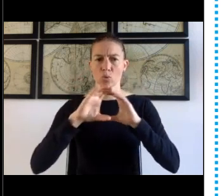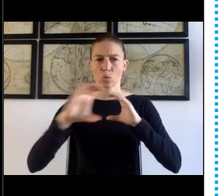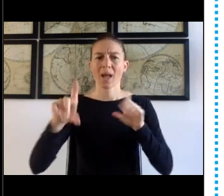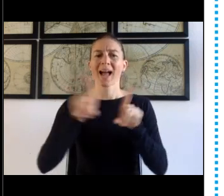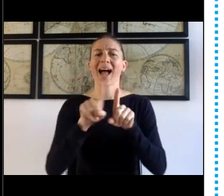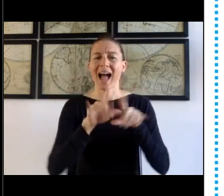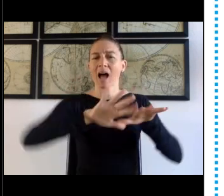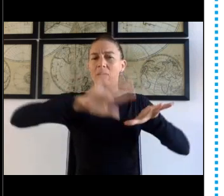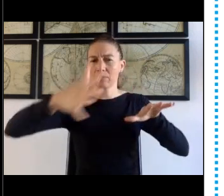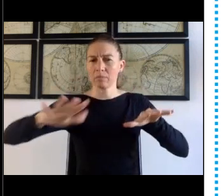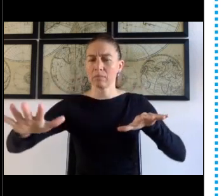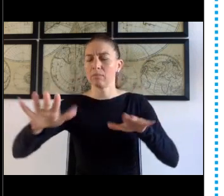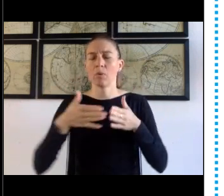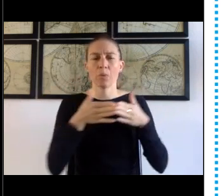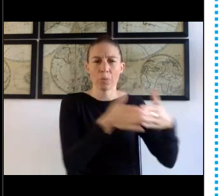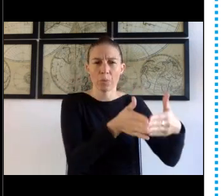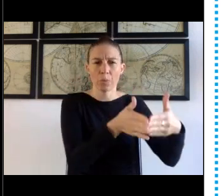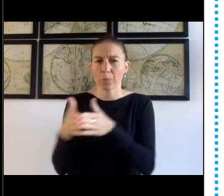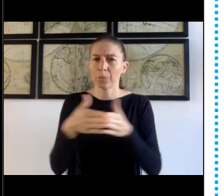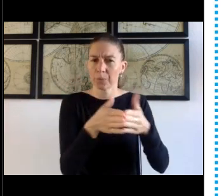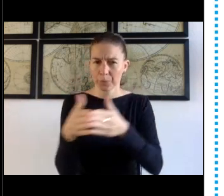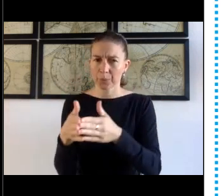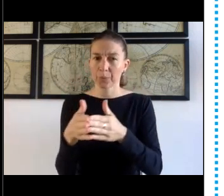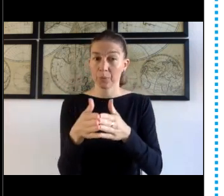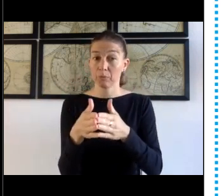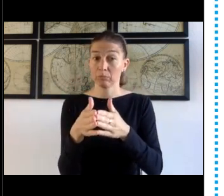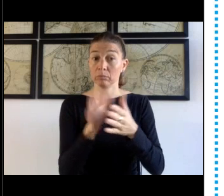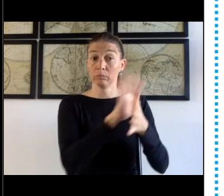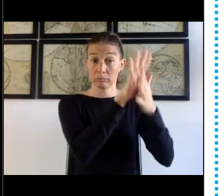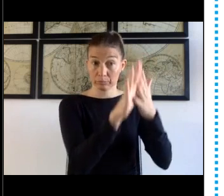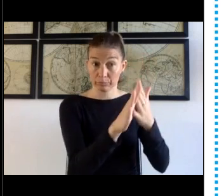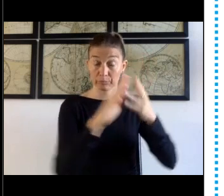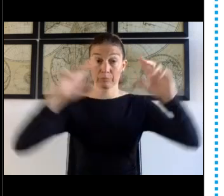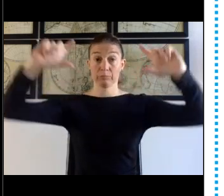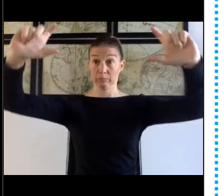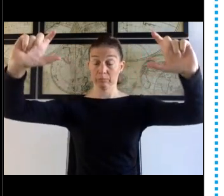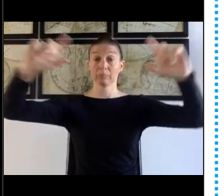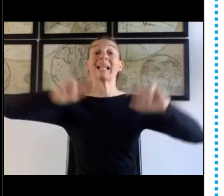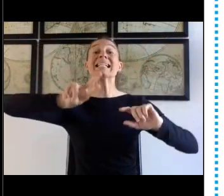And the second part we'll talk about the status of the regulations